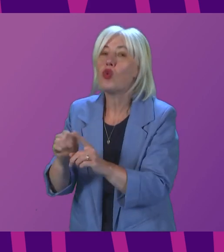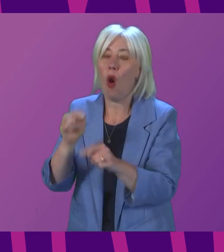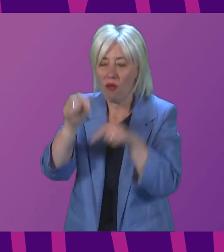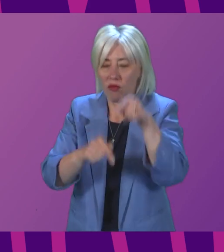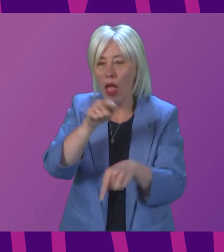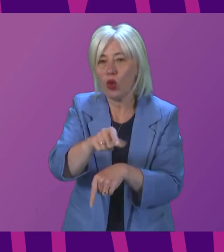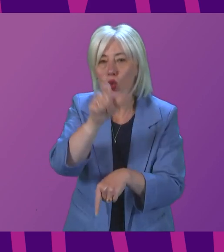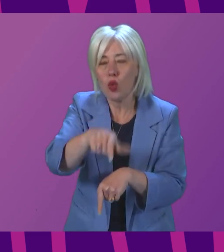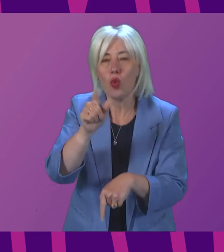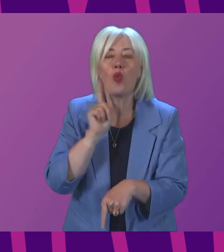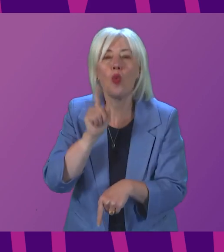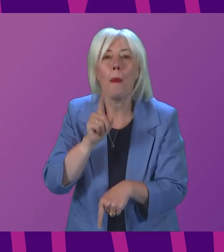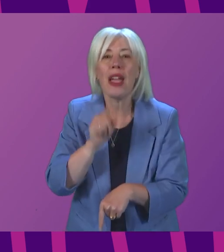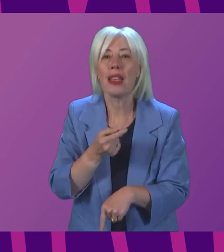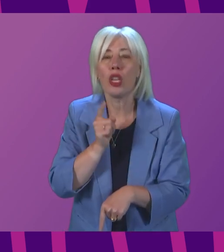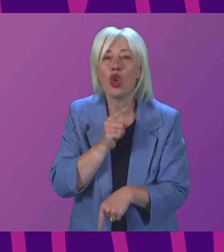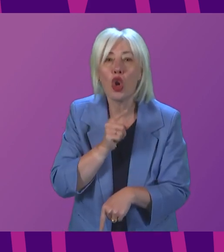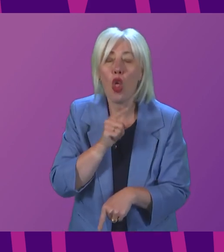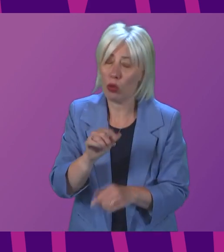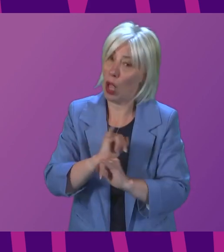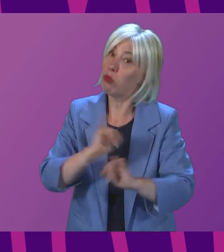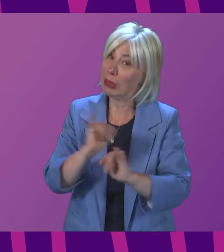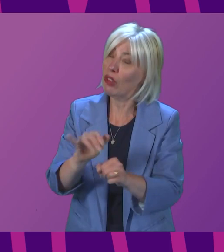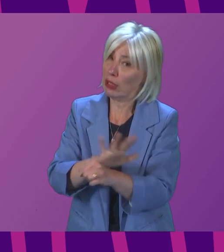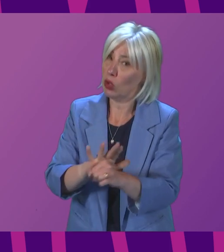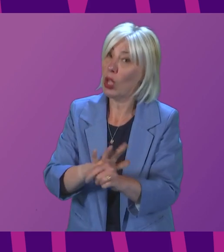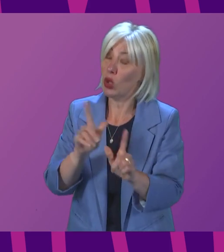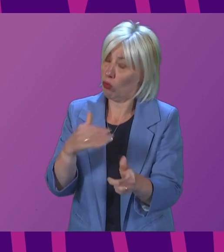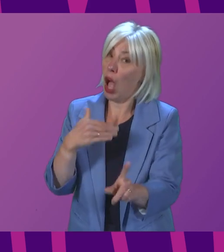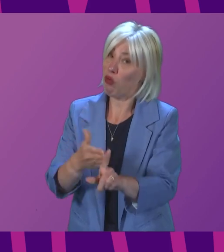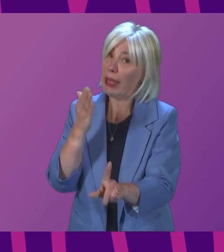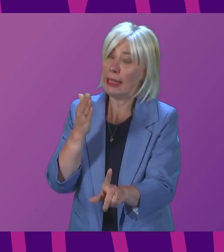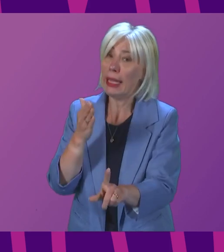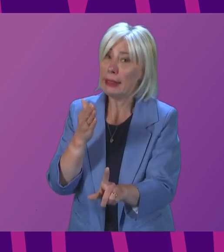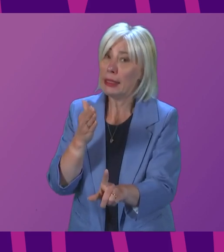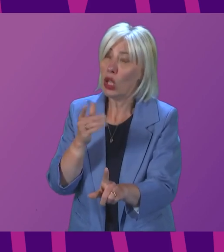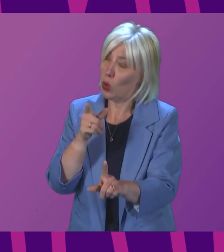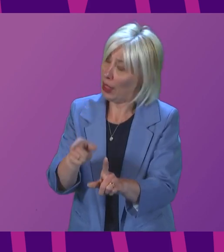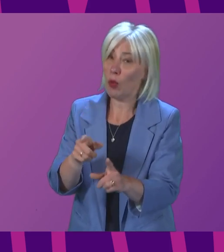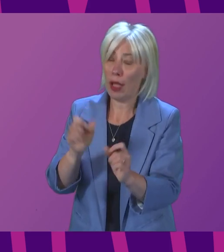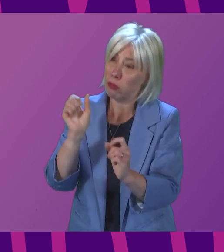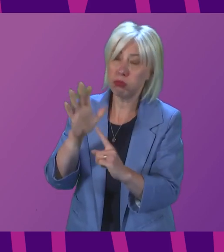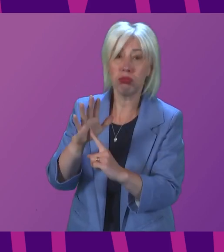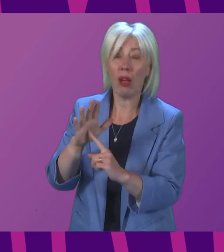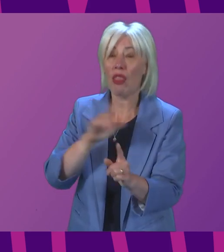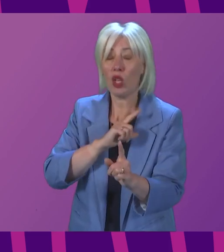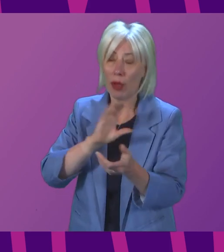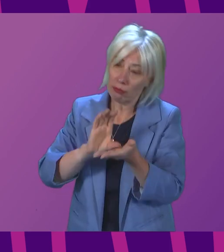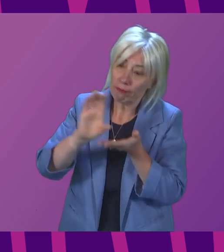They are very serious cases, as I absolutely acknowledge. That is why we have invested in the justice recovery fund.